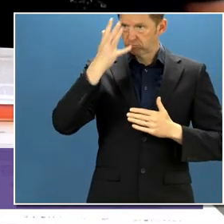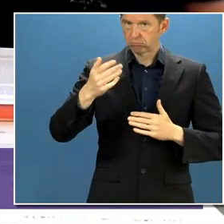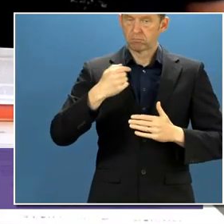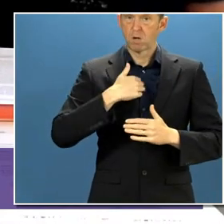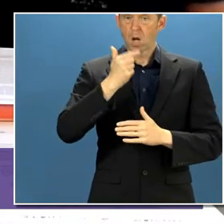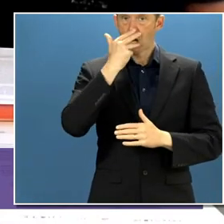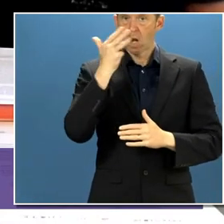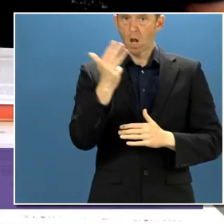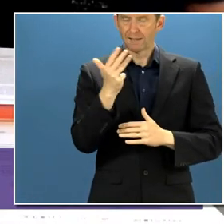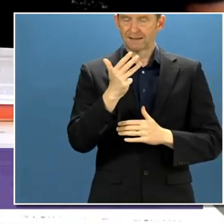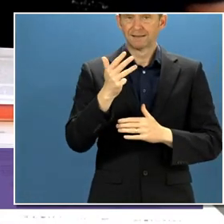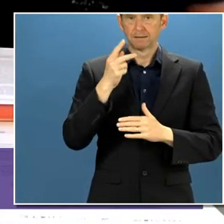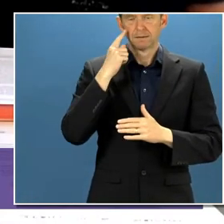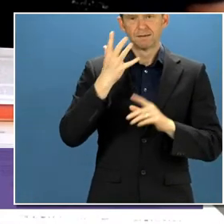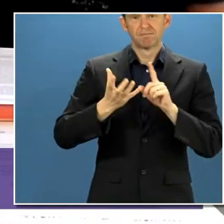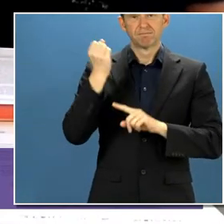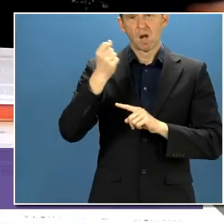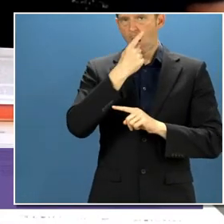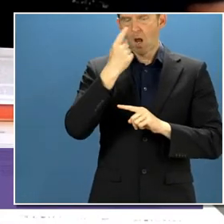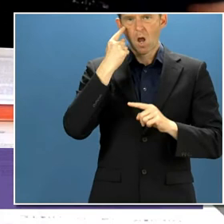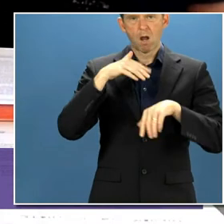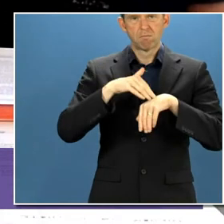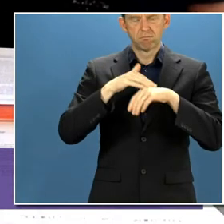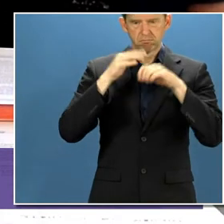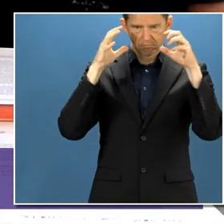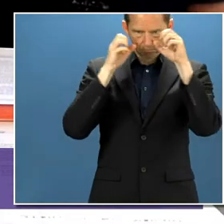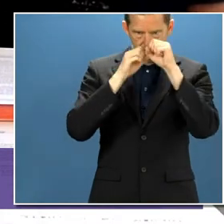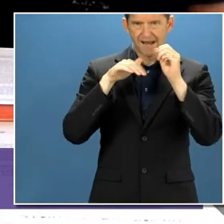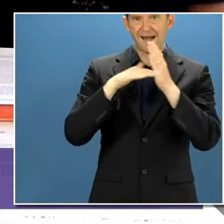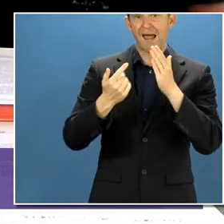degenerative eye condition, and I now navigate with a guide dog.